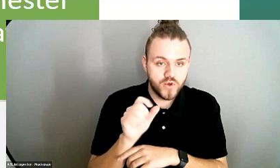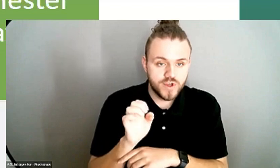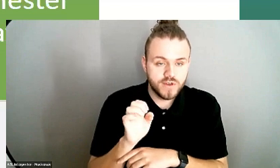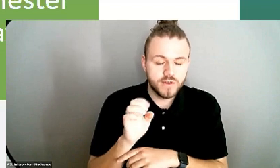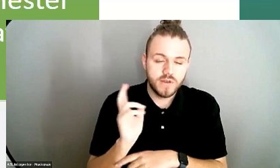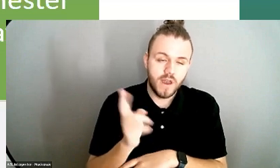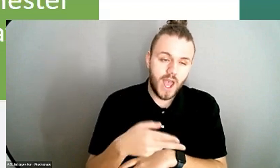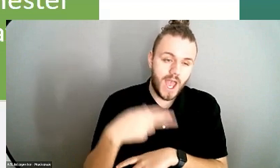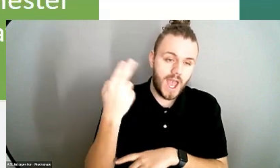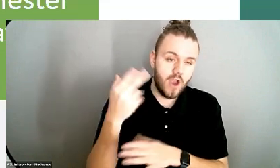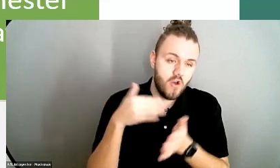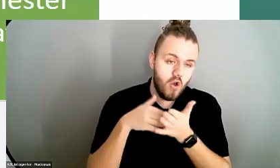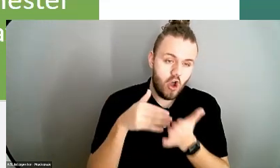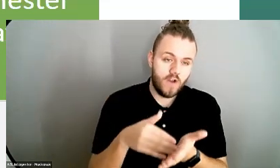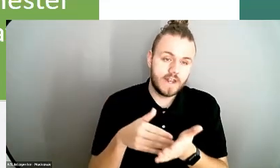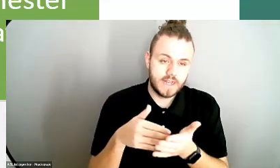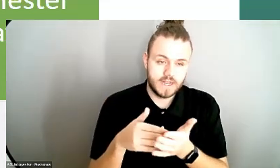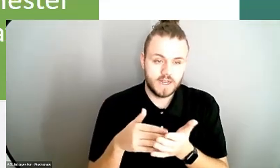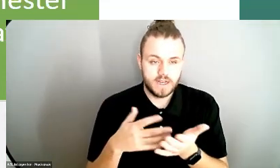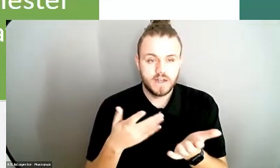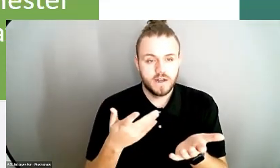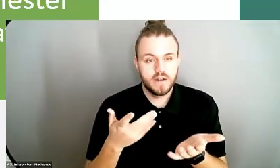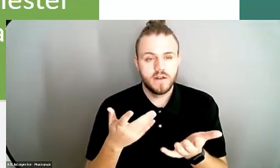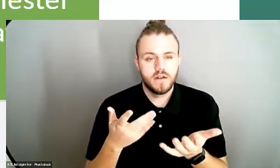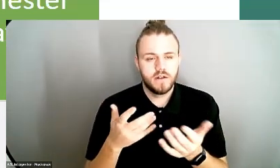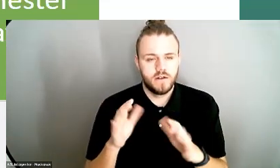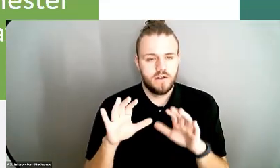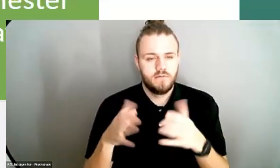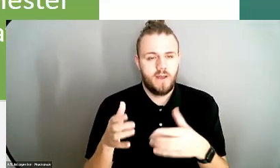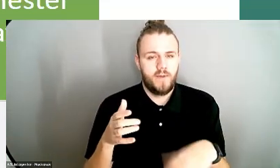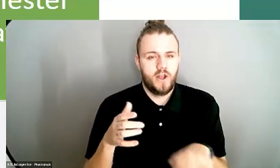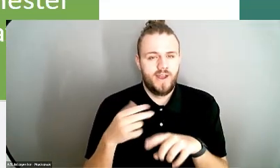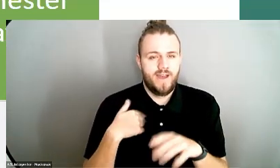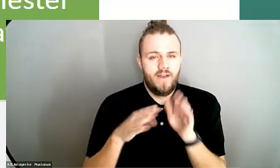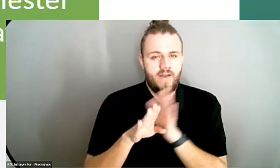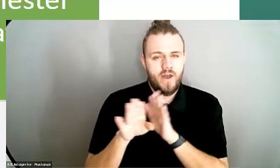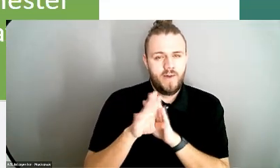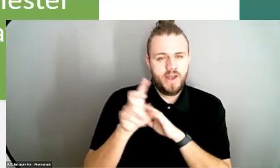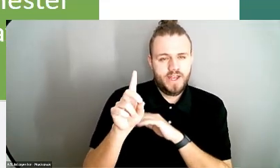Often in populations with developmental disability,